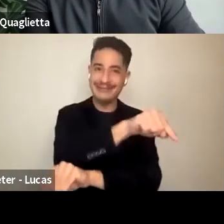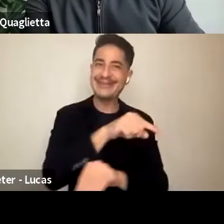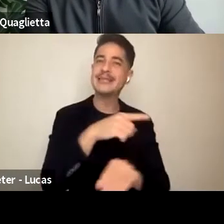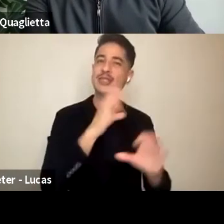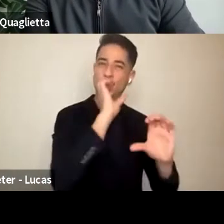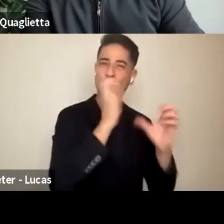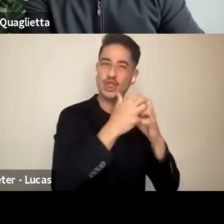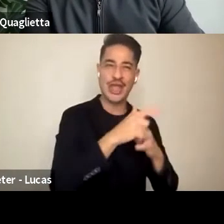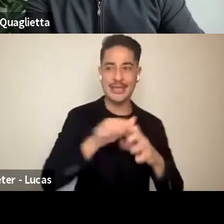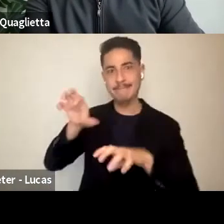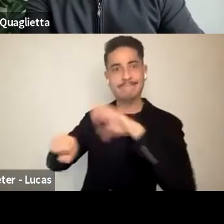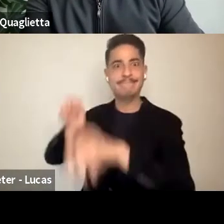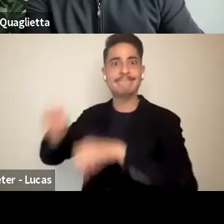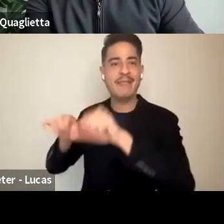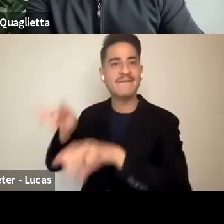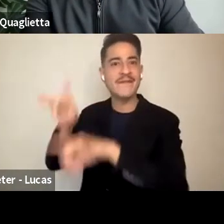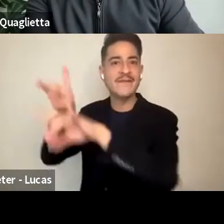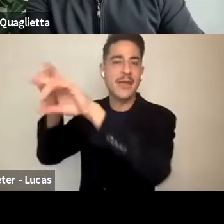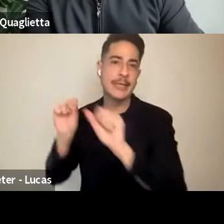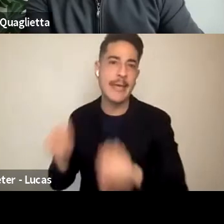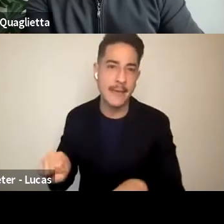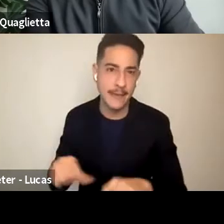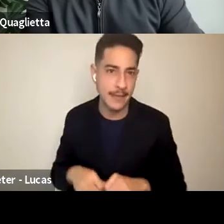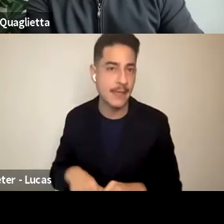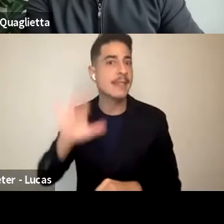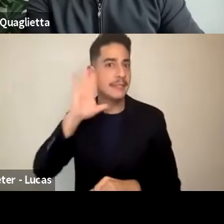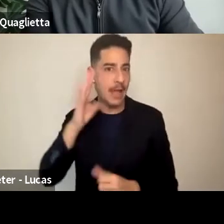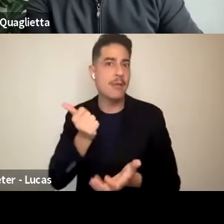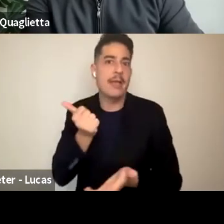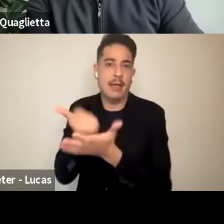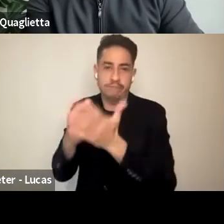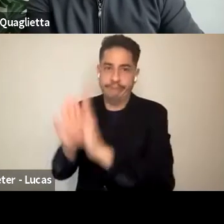data as much as possible, and I feel that will reflect positively on accessibility as well.